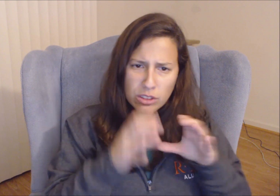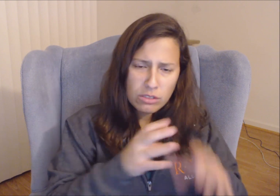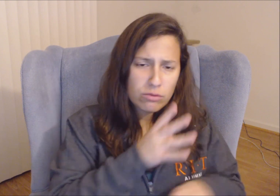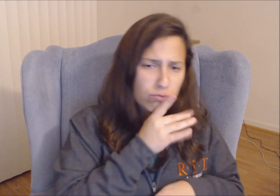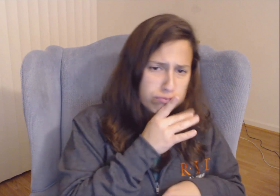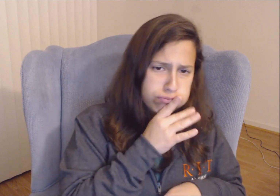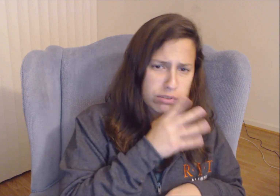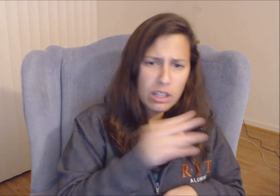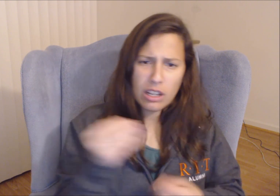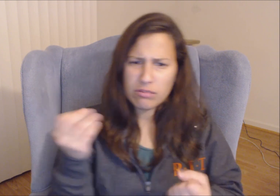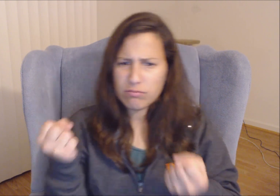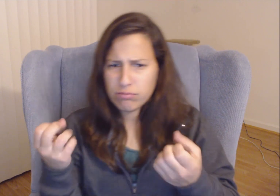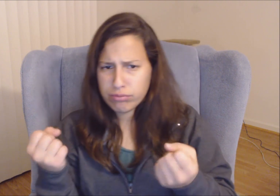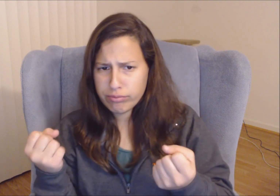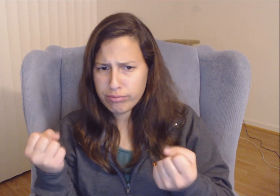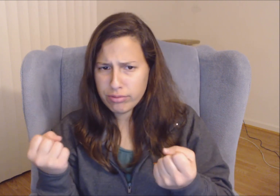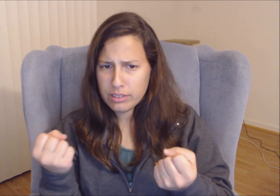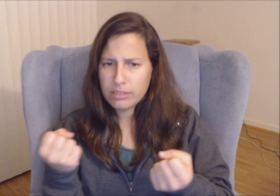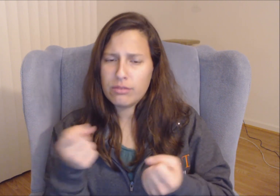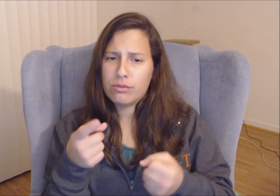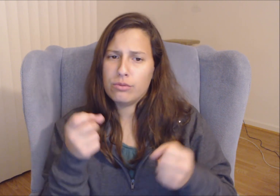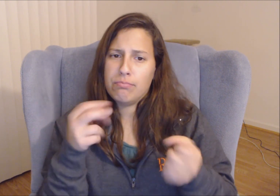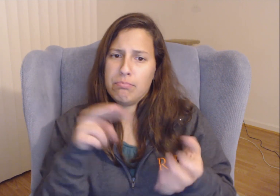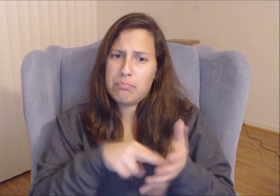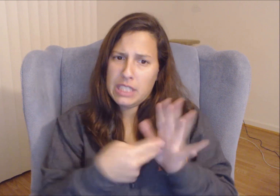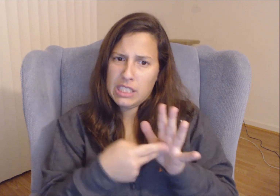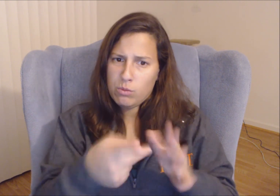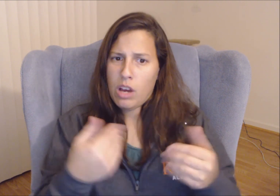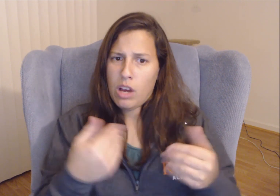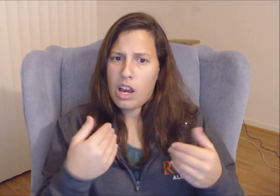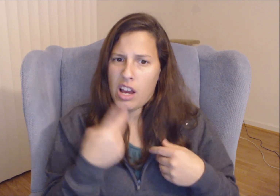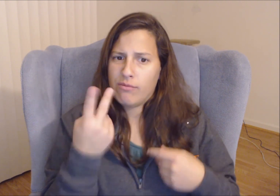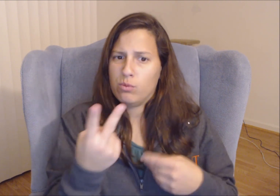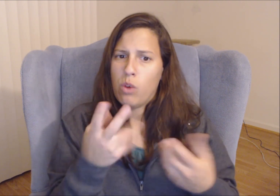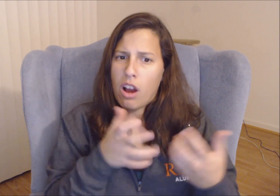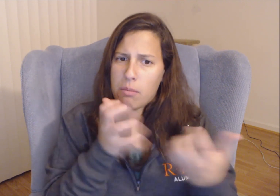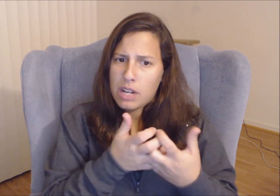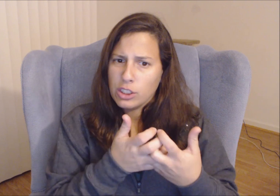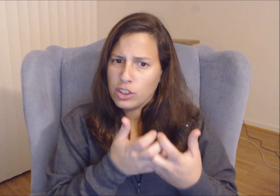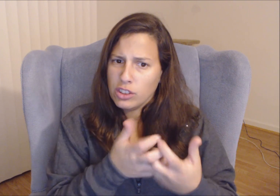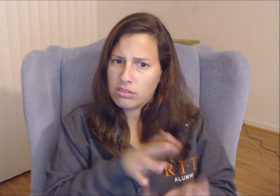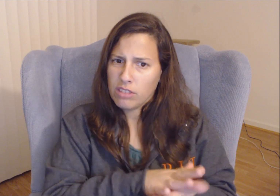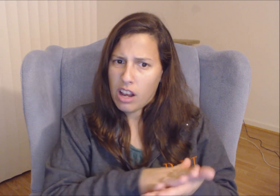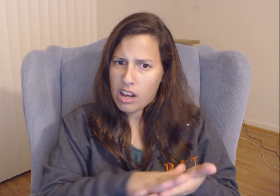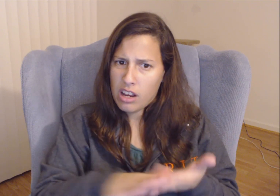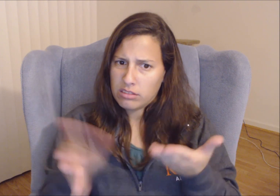speaking and signing it means you do have 2 accommodations. It is nice.